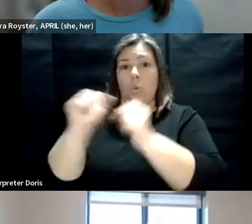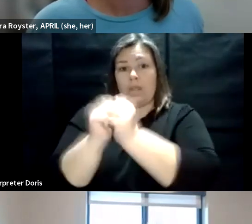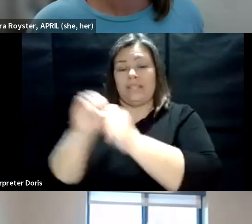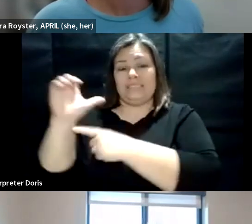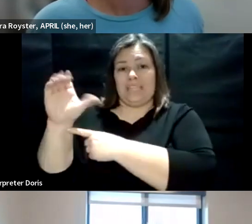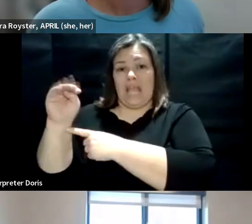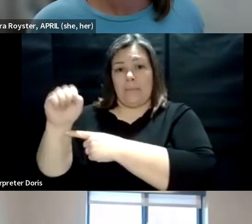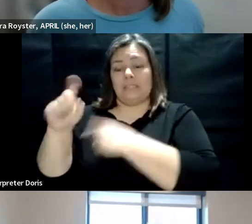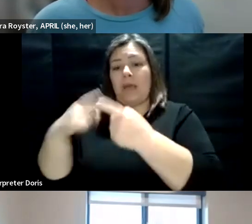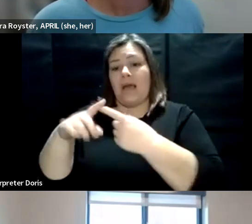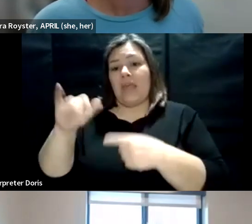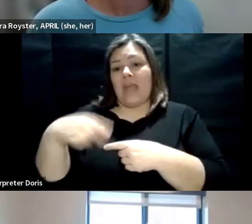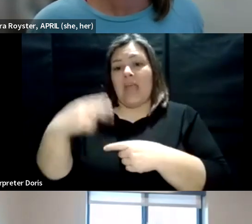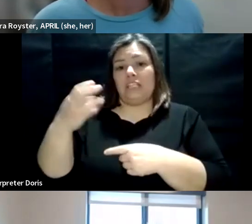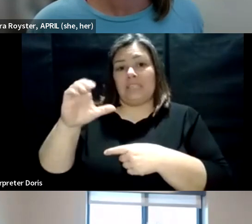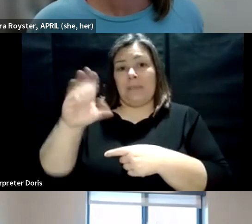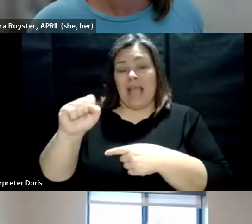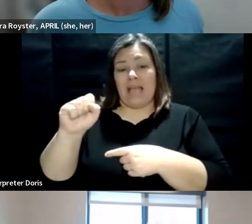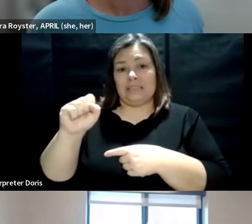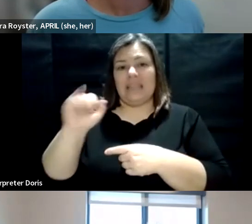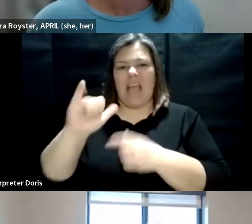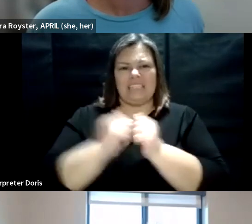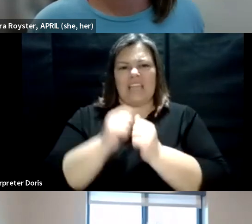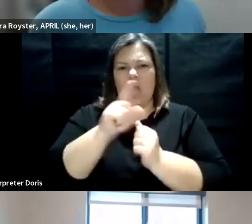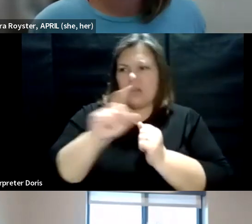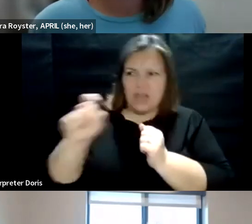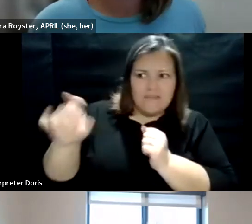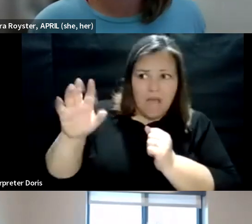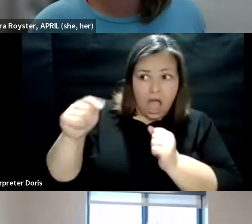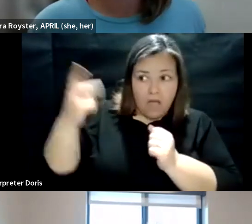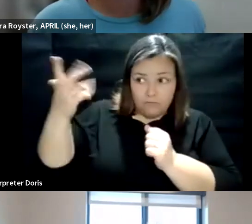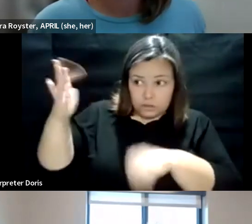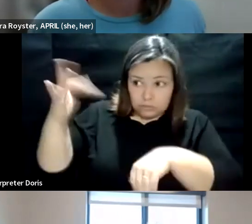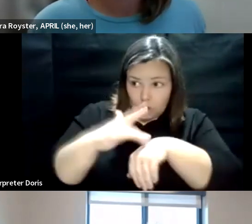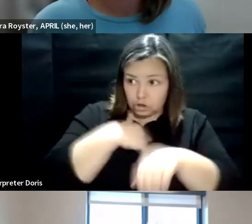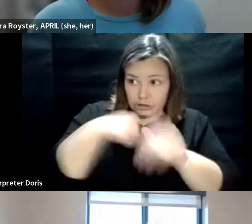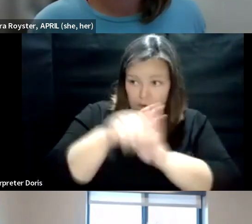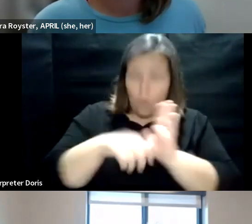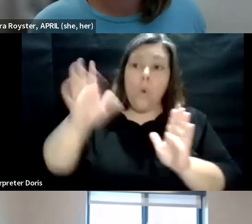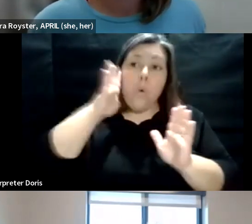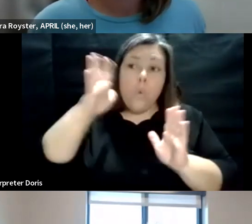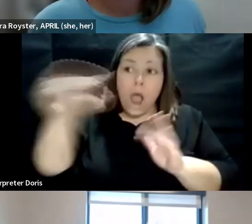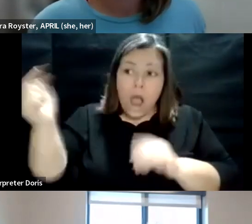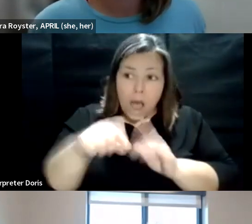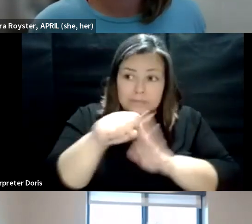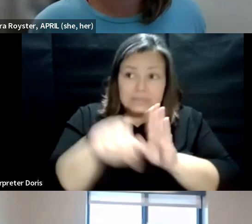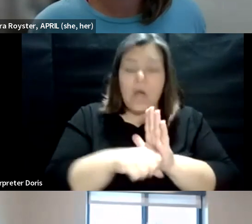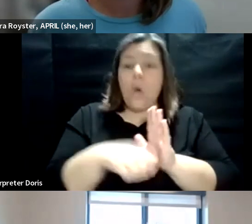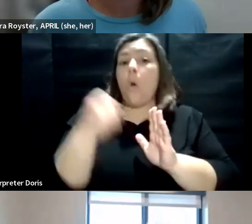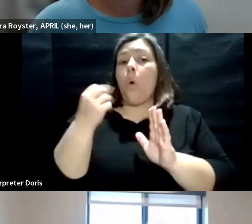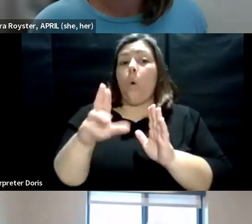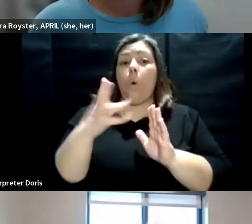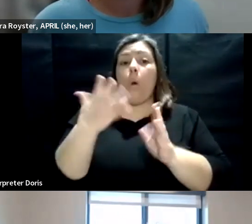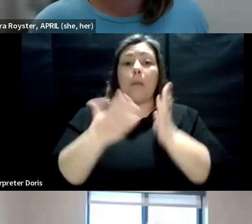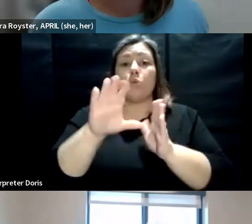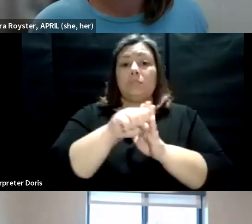They're coming to your state, and if you know who your agency is that works with Cms on the Hcbs, stuff, that's how you can find out if they've already come to your State, if they're coming to your State, if your State has turned in a transition, plan, if there were any